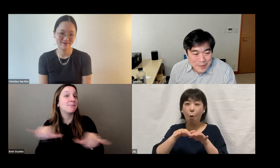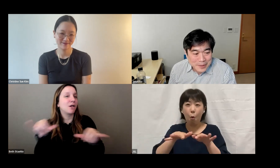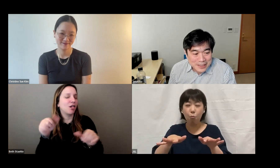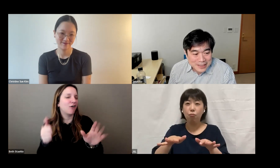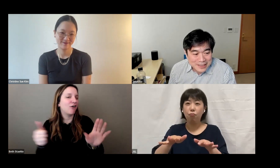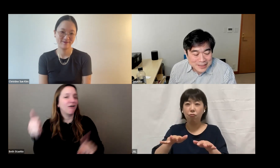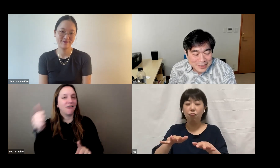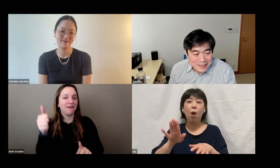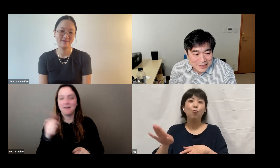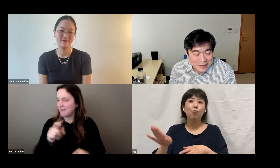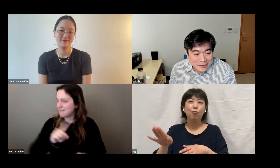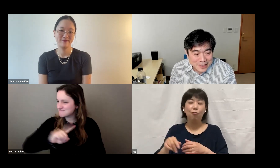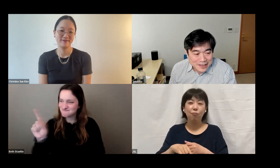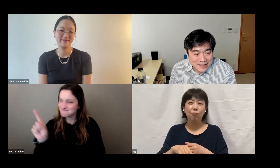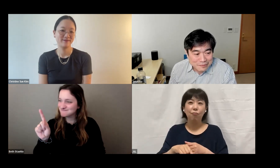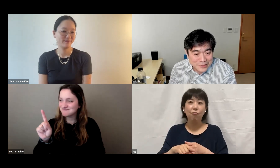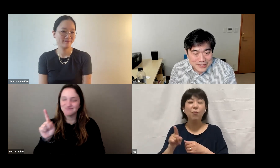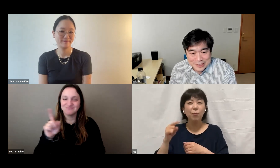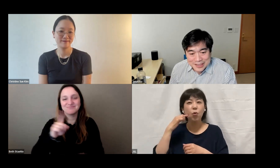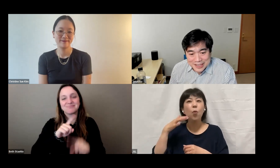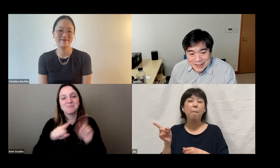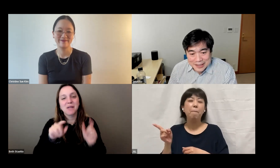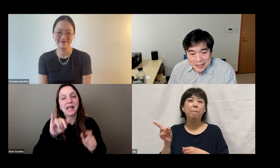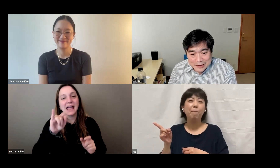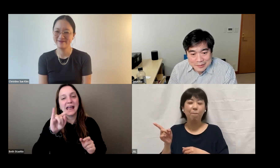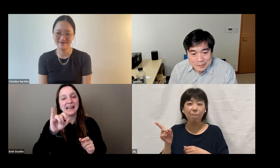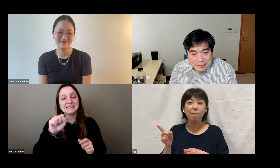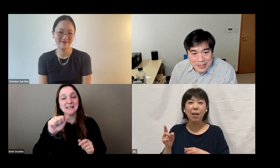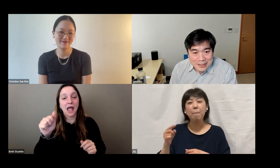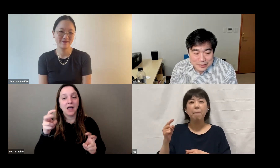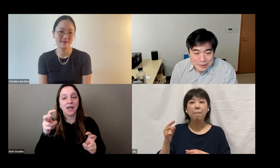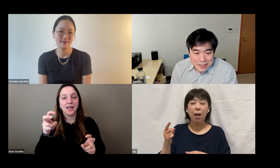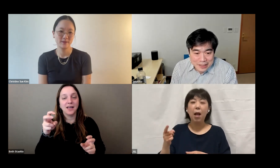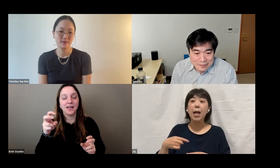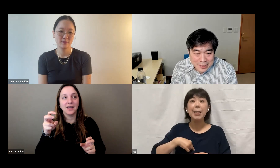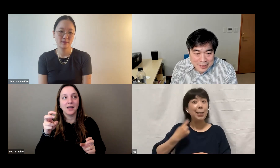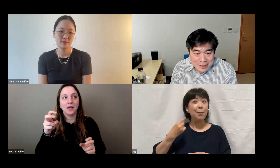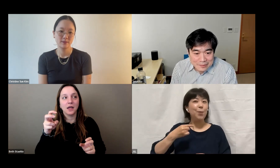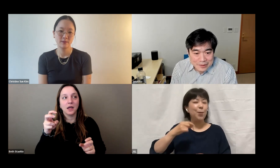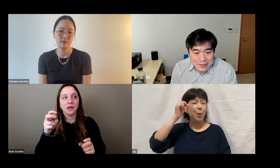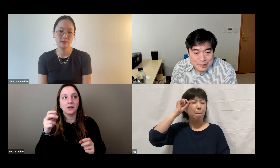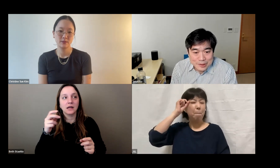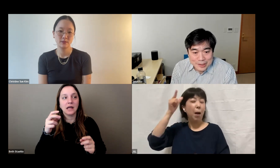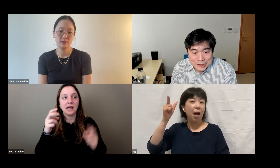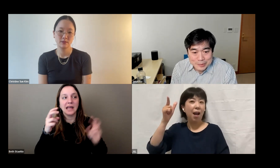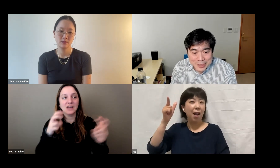because that is an affliction I think that many cultures have and I think very strong in Japan,